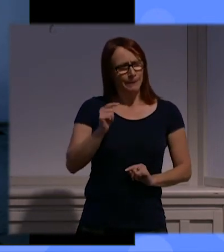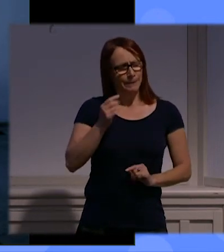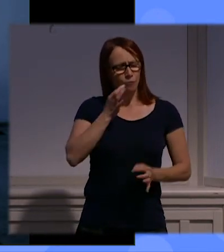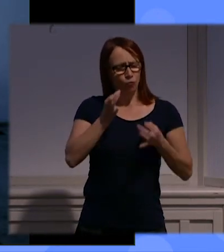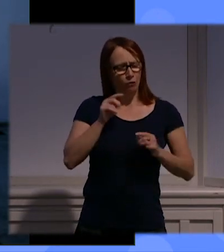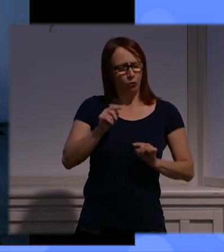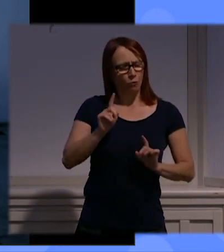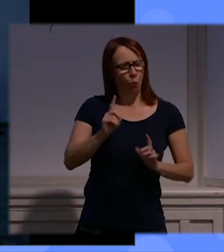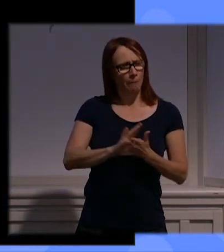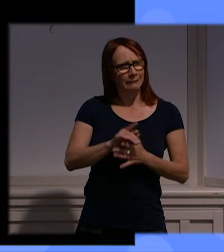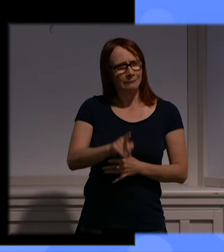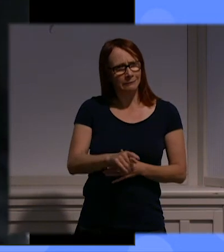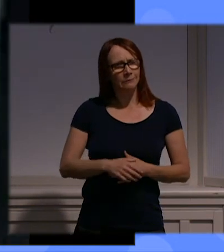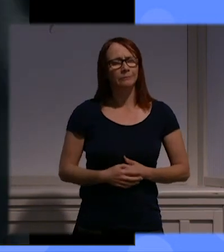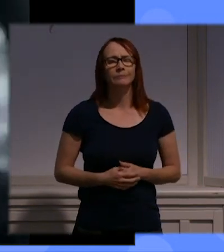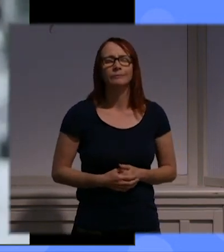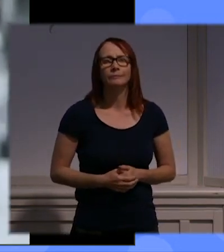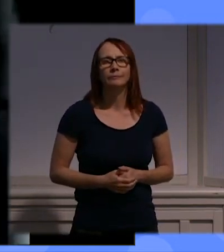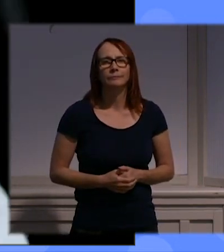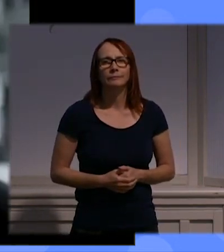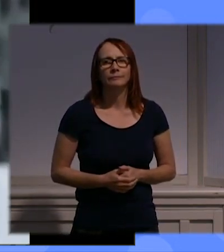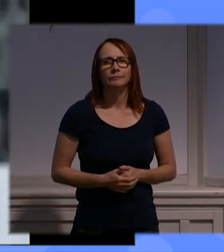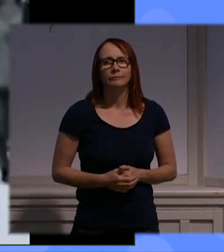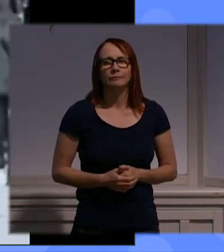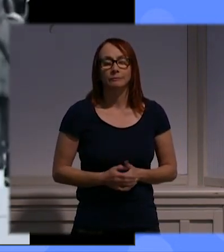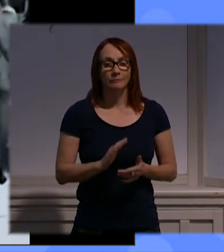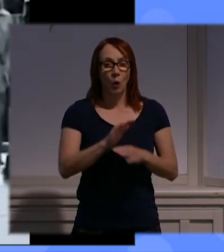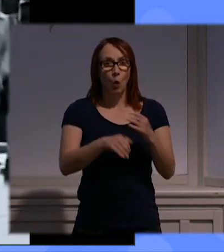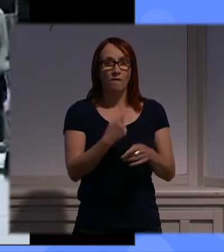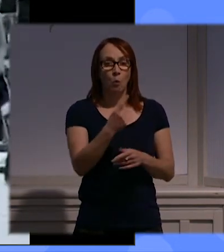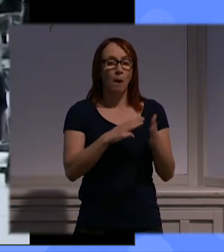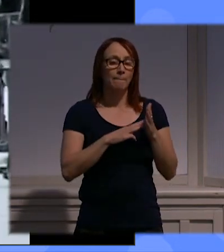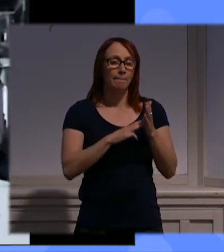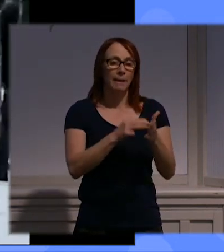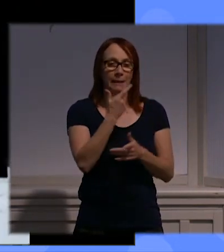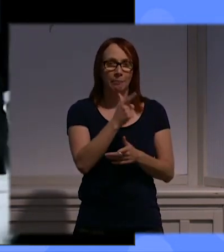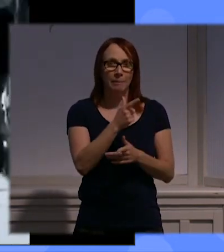or we did over 1 million people were given emergency food in Britain last